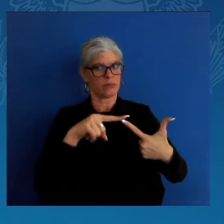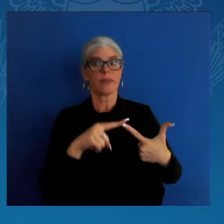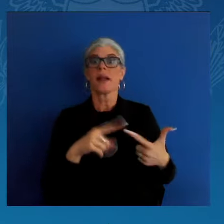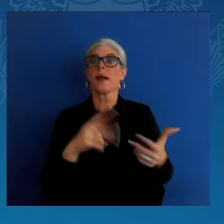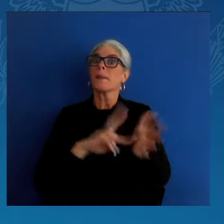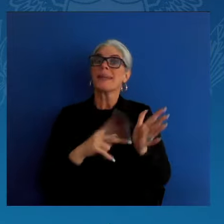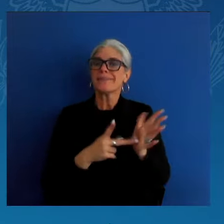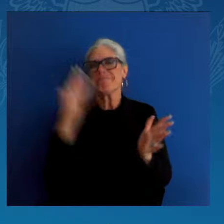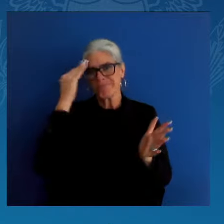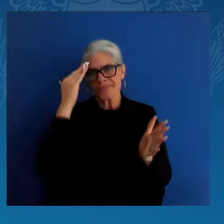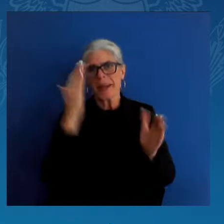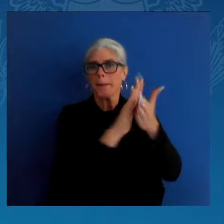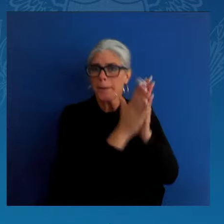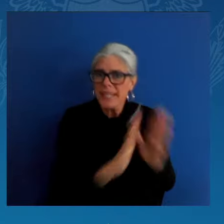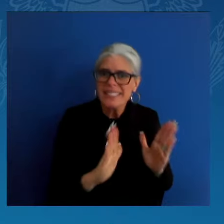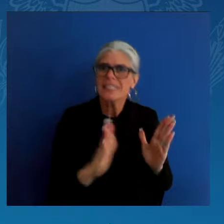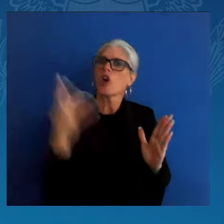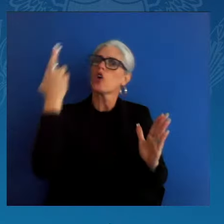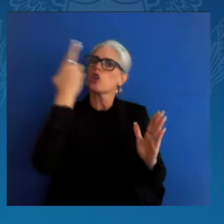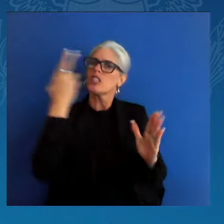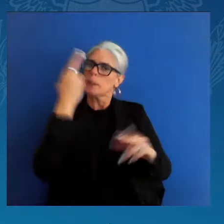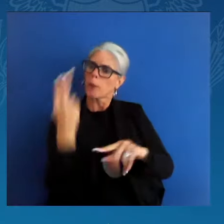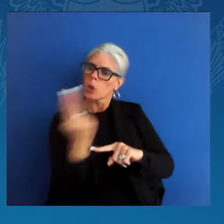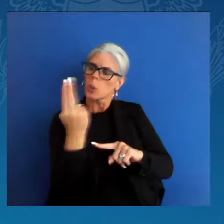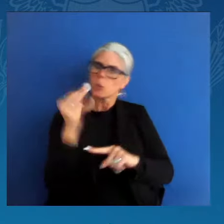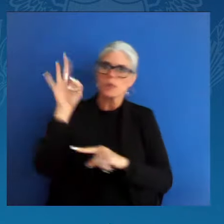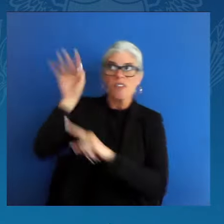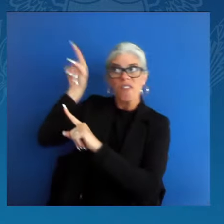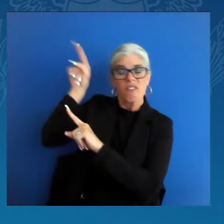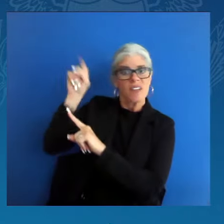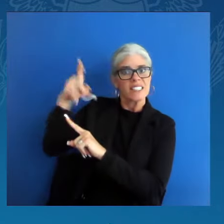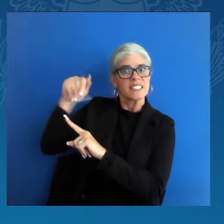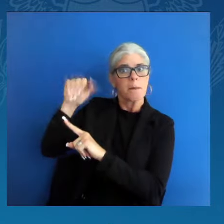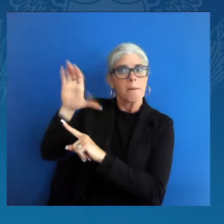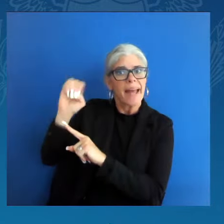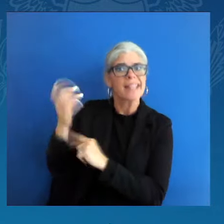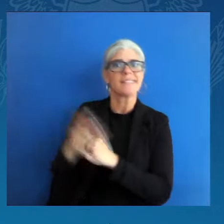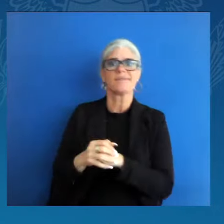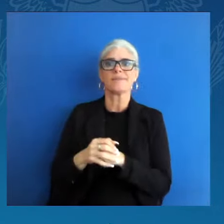President Biden and I are deeply committed to preserve and strengthen the longstanding rules